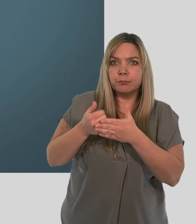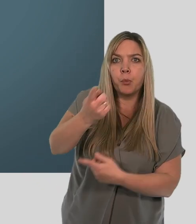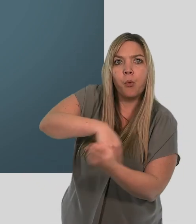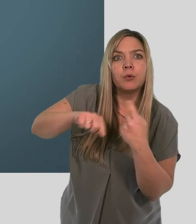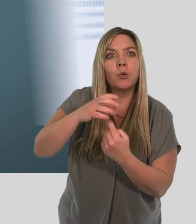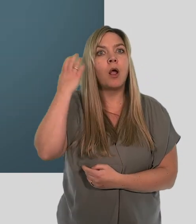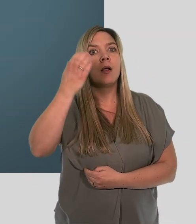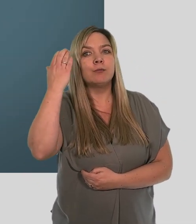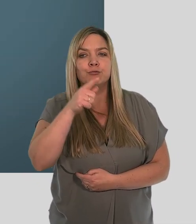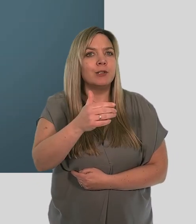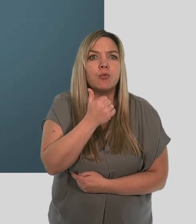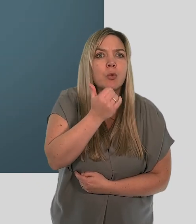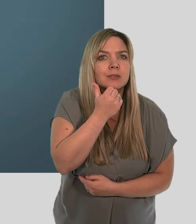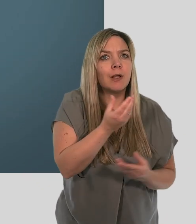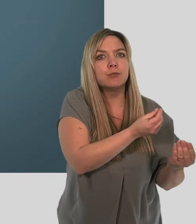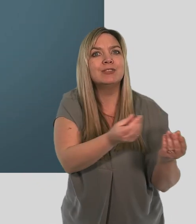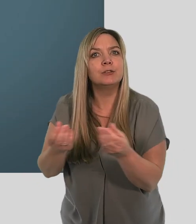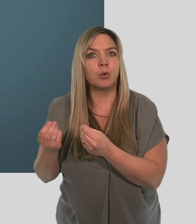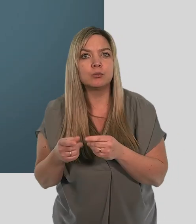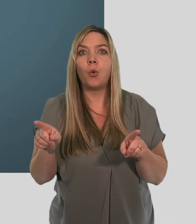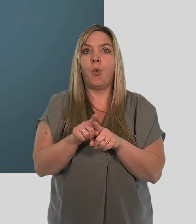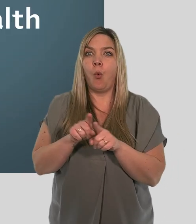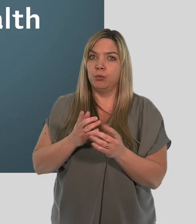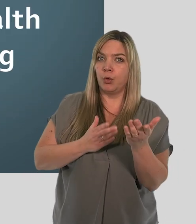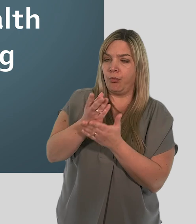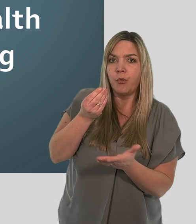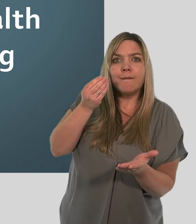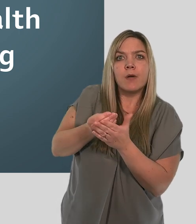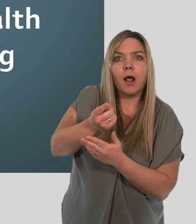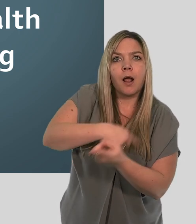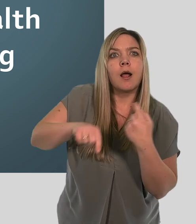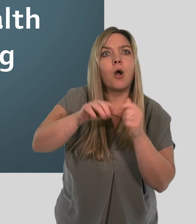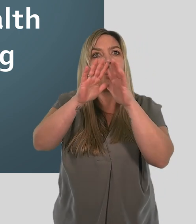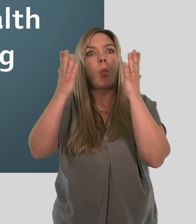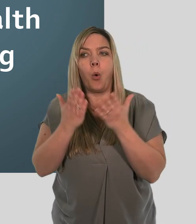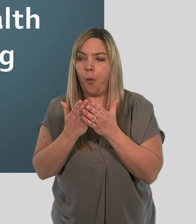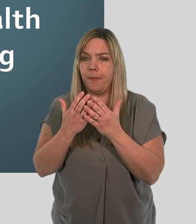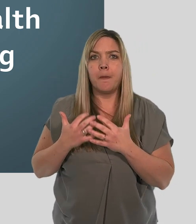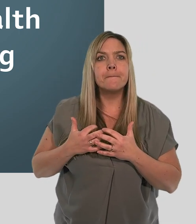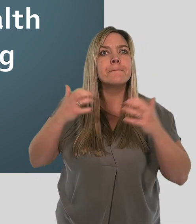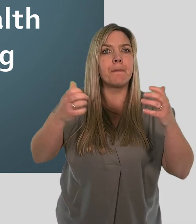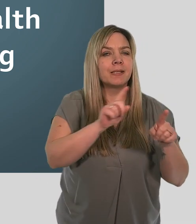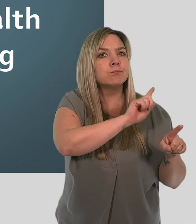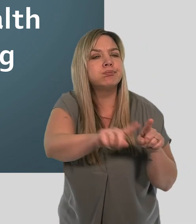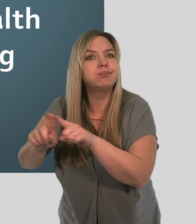But the Global Health 2050 report provides a clear, achievable, feasible, and focused plan